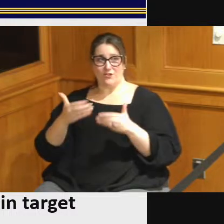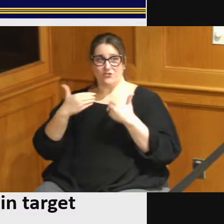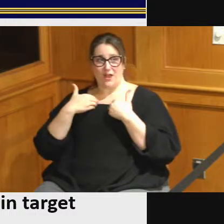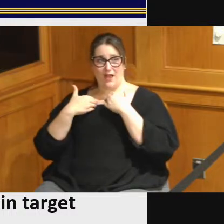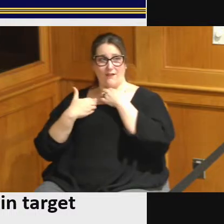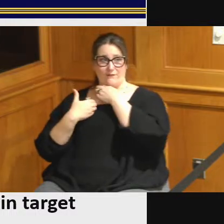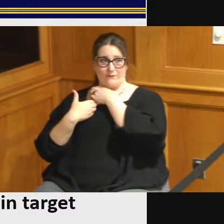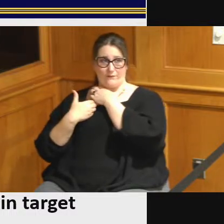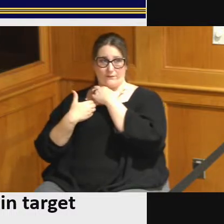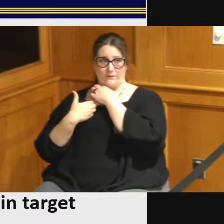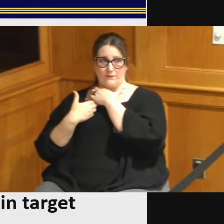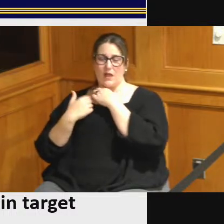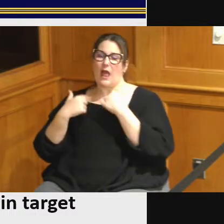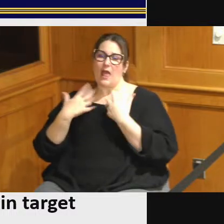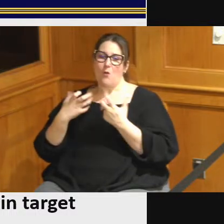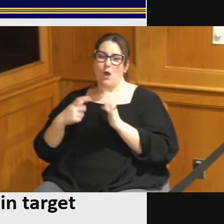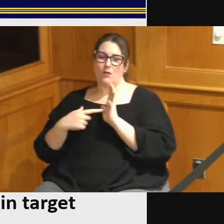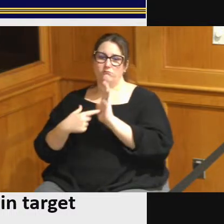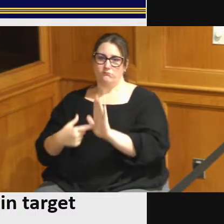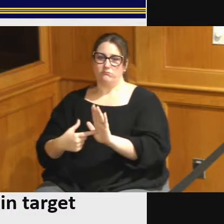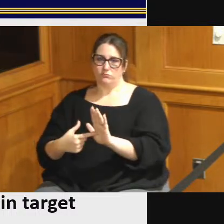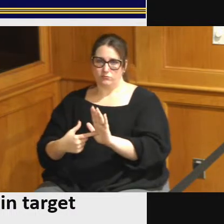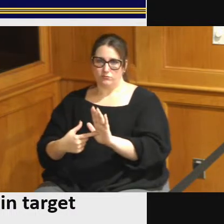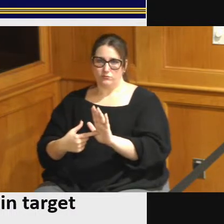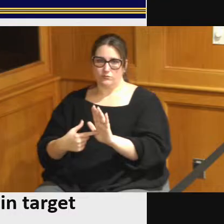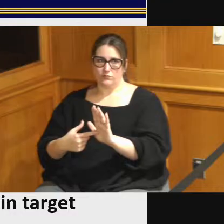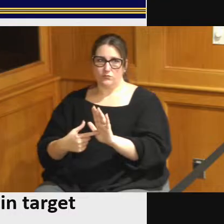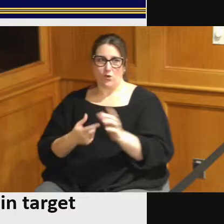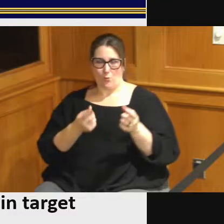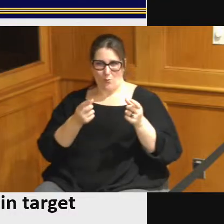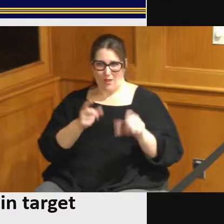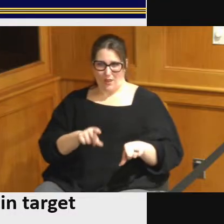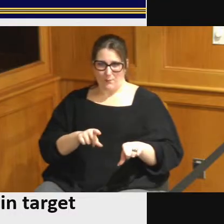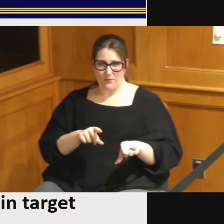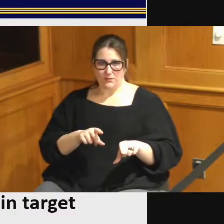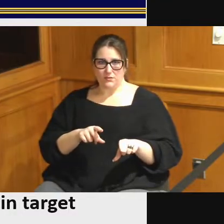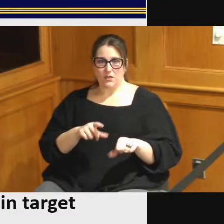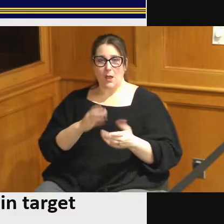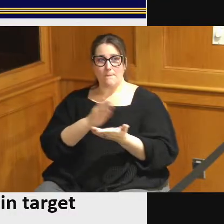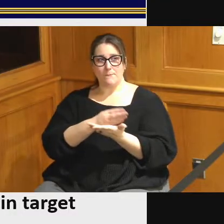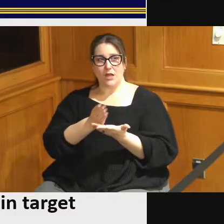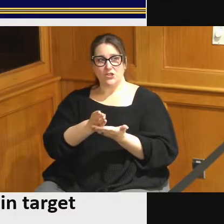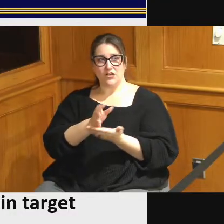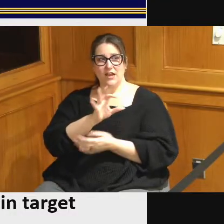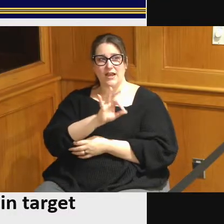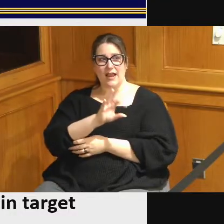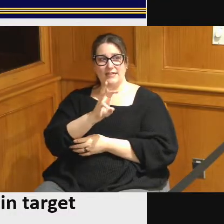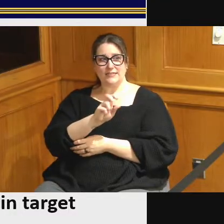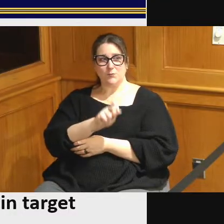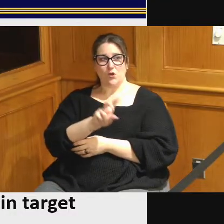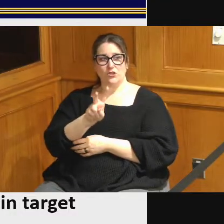this is what I want to point out to you for 2025. What happened? We were budgeted 96.2 million for